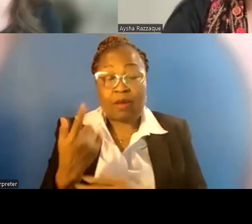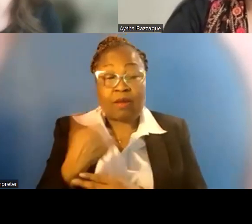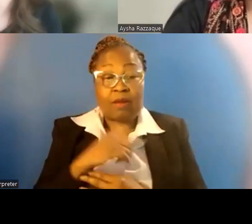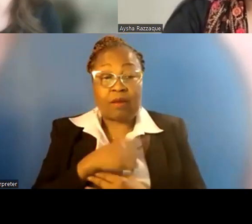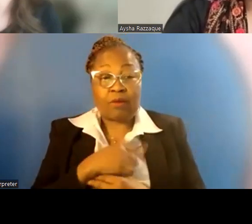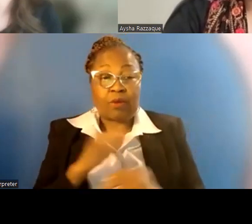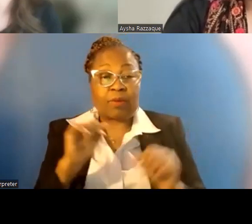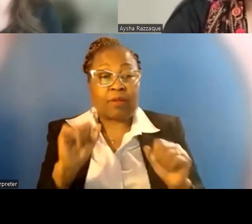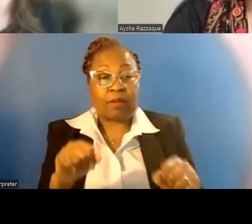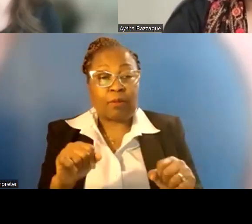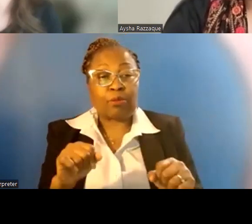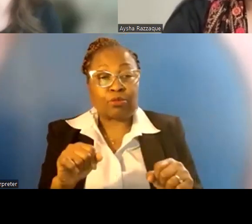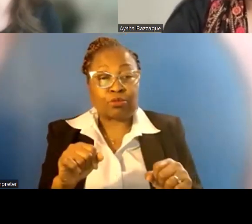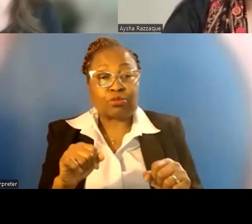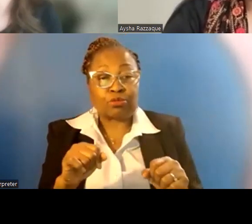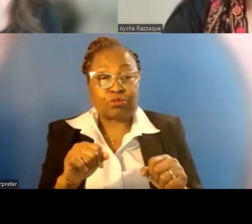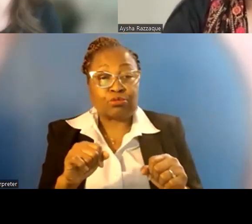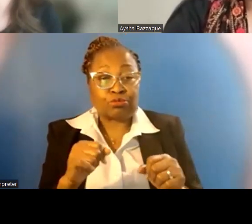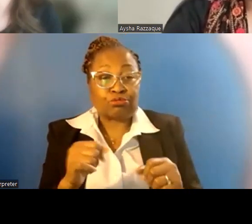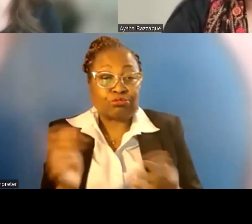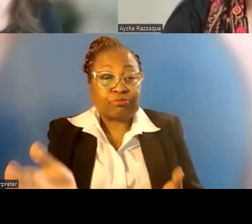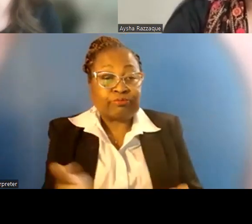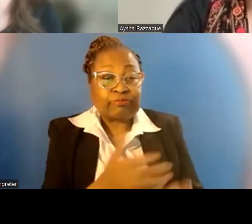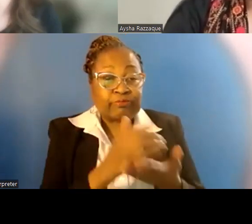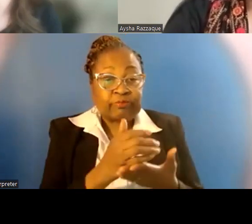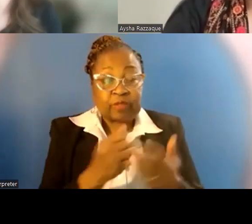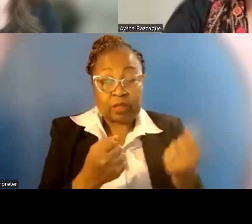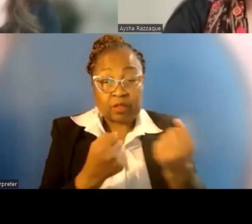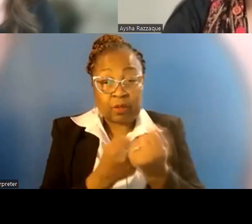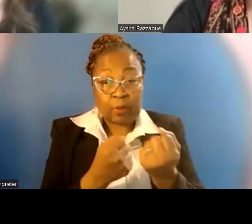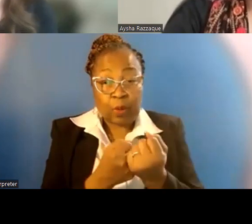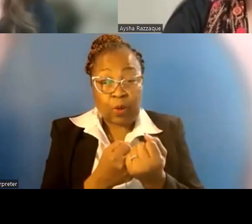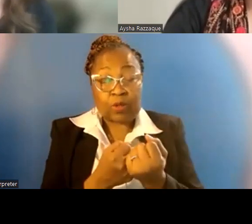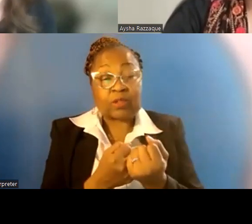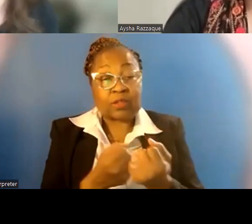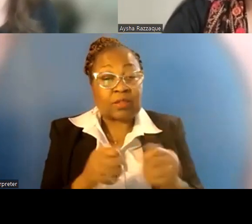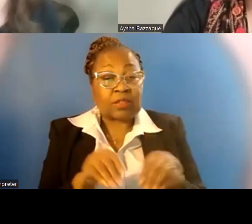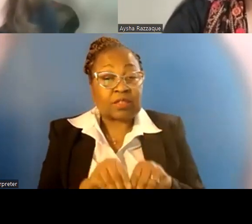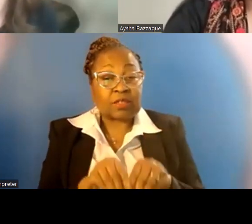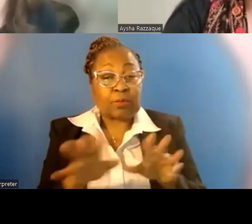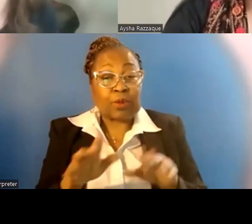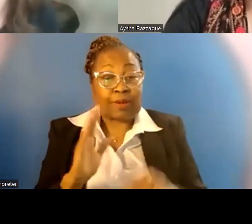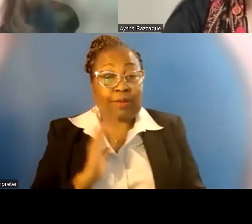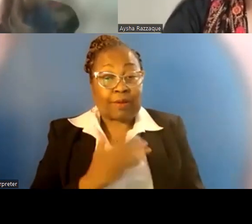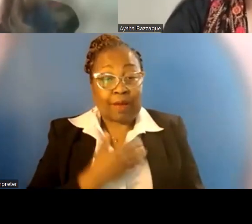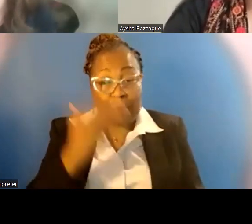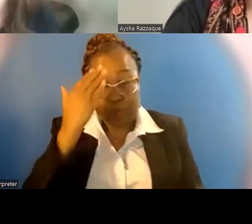to garner support is through spreading our knowledge across campus.